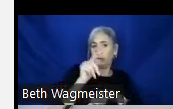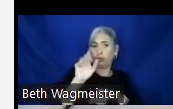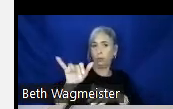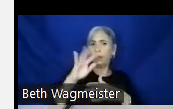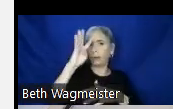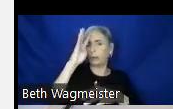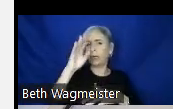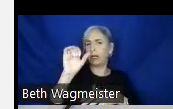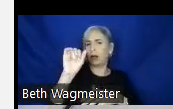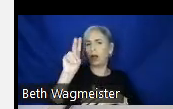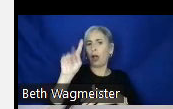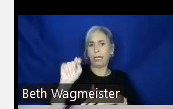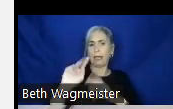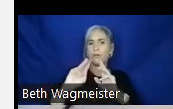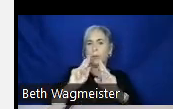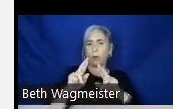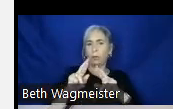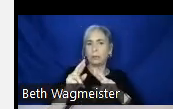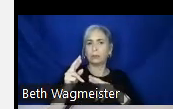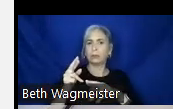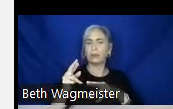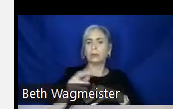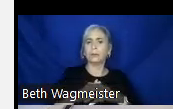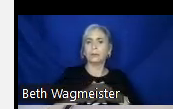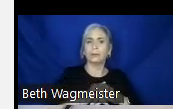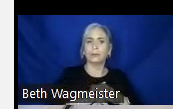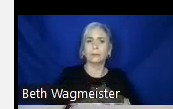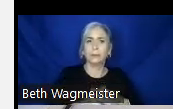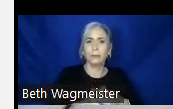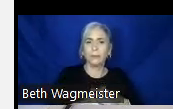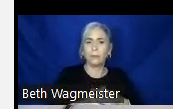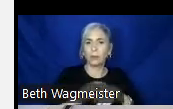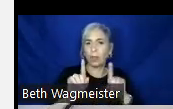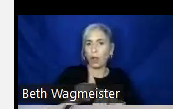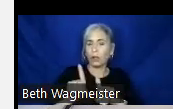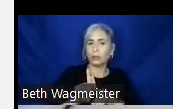reports for the ATAG format. There is a work happening on a